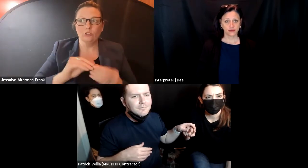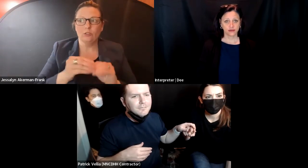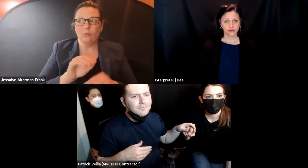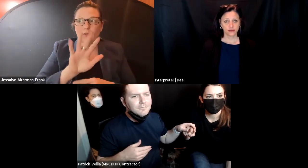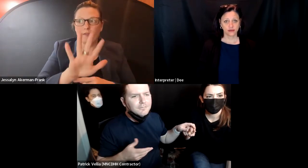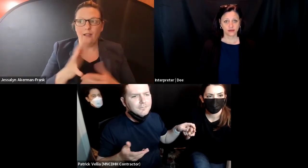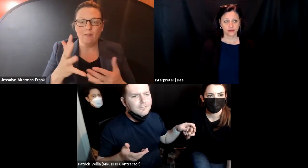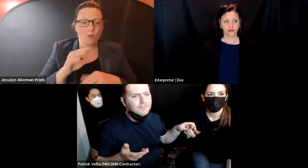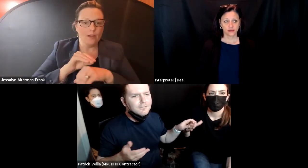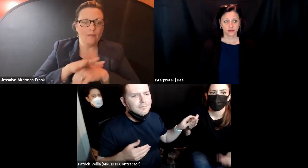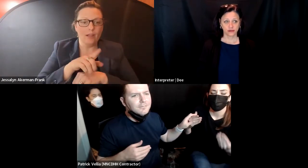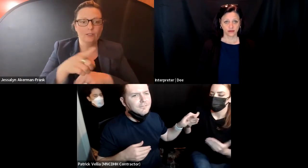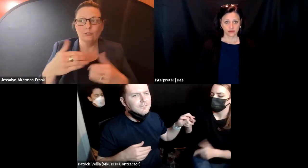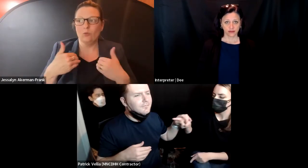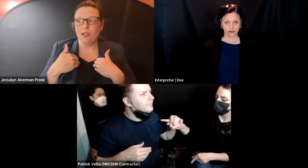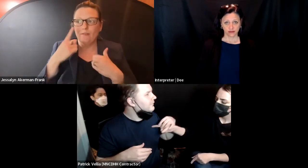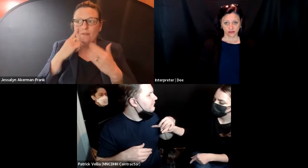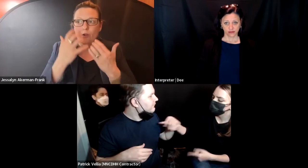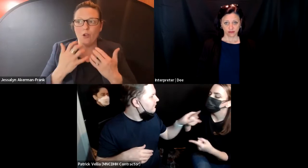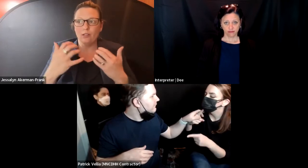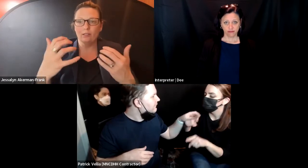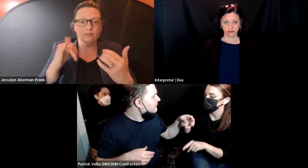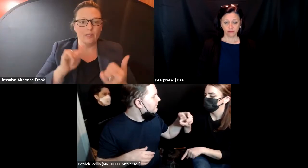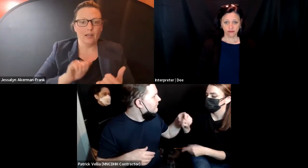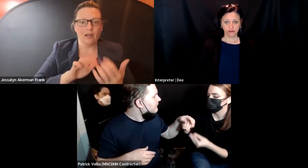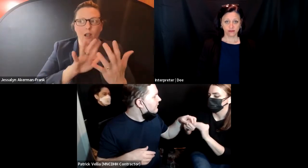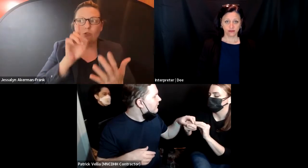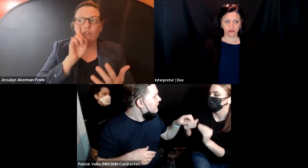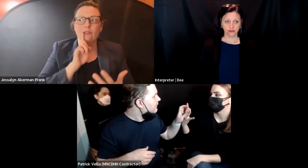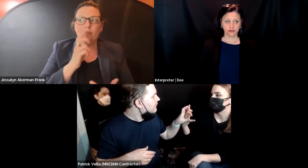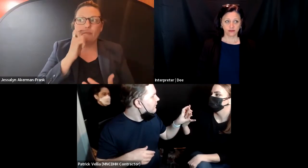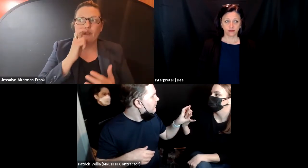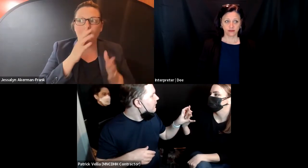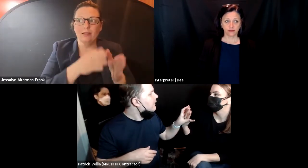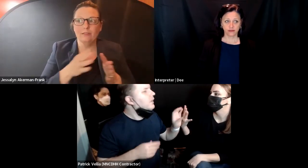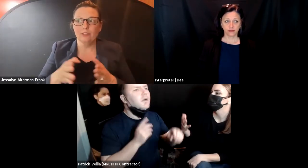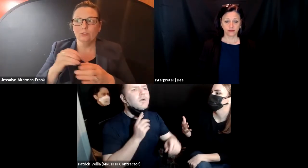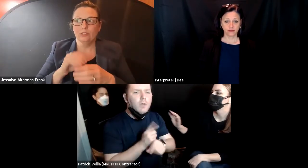Patrick: What would you like me to do, Jessalyn?